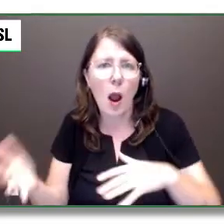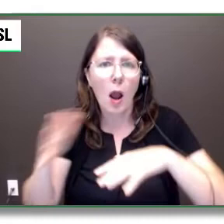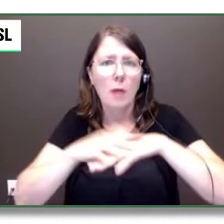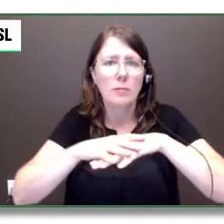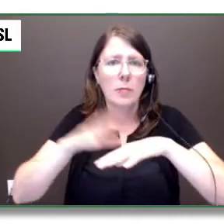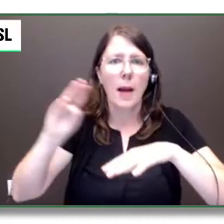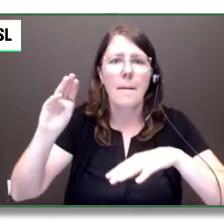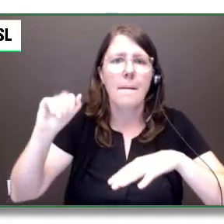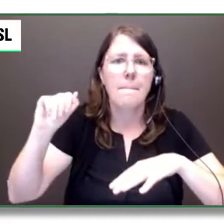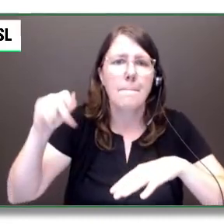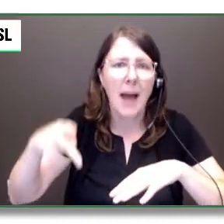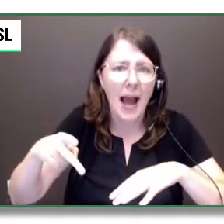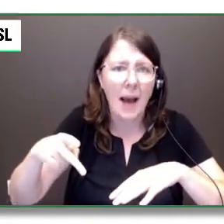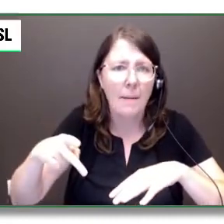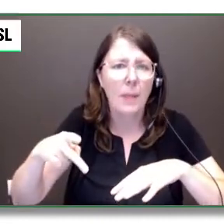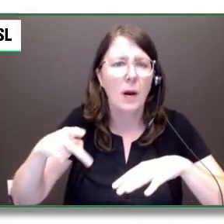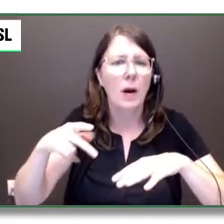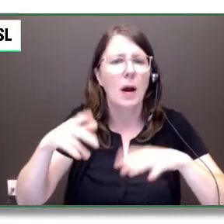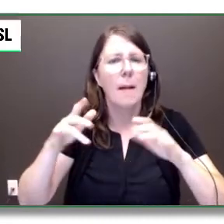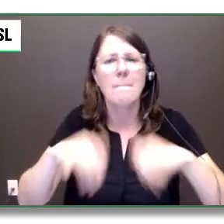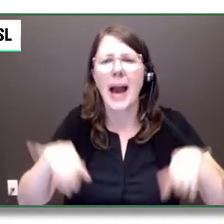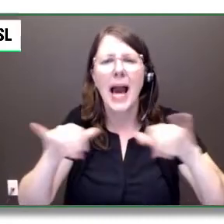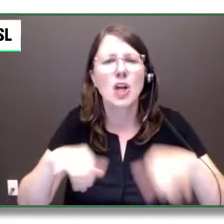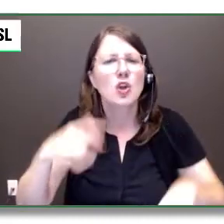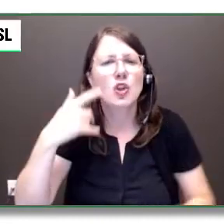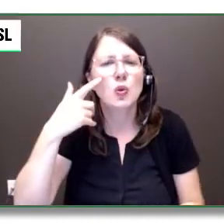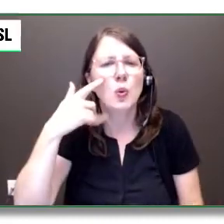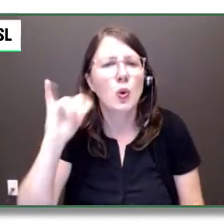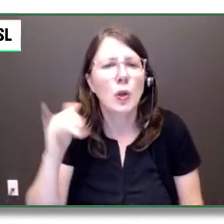Uh well as I said we're sort of early stages